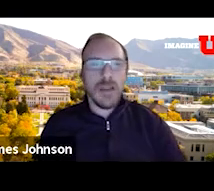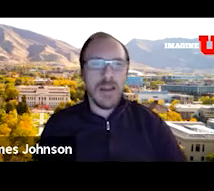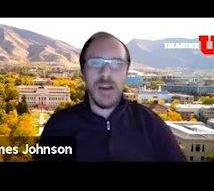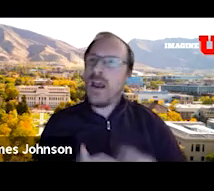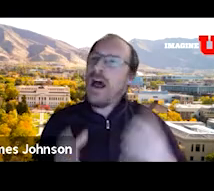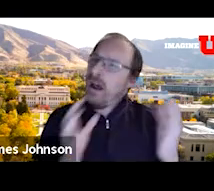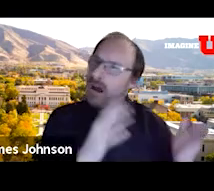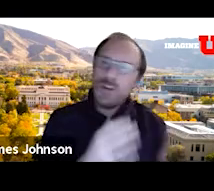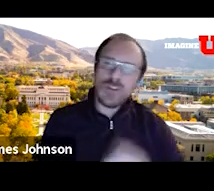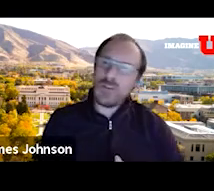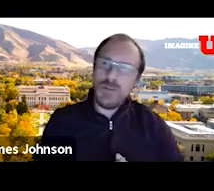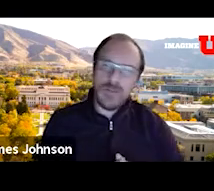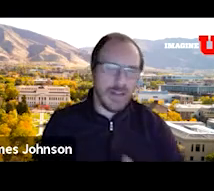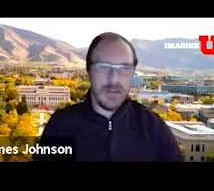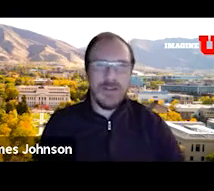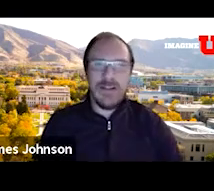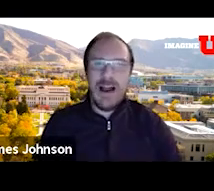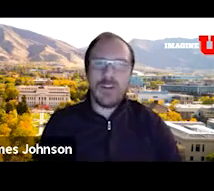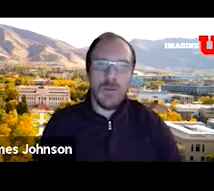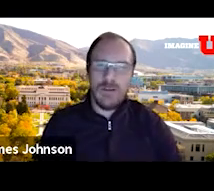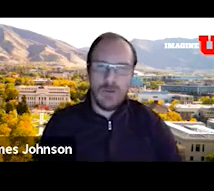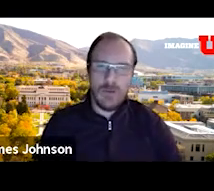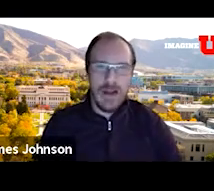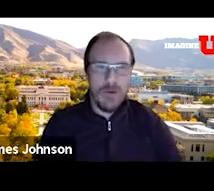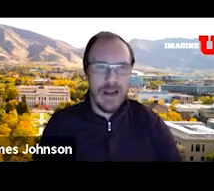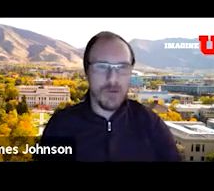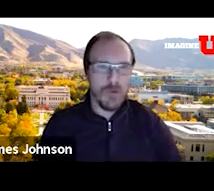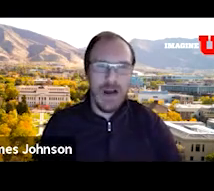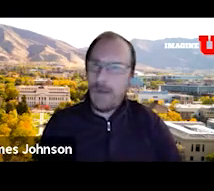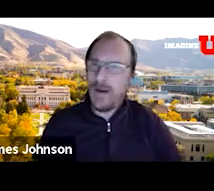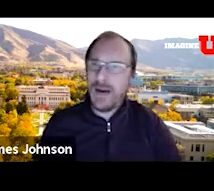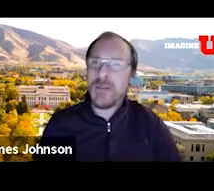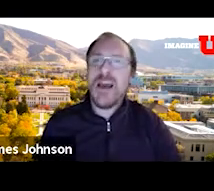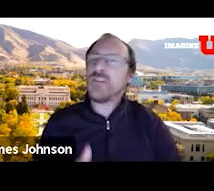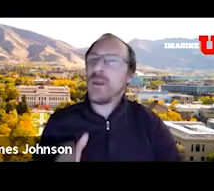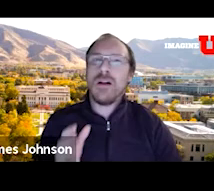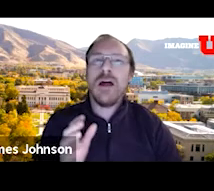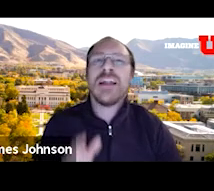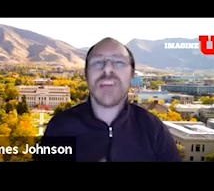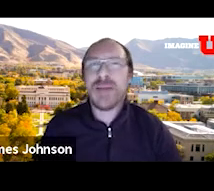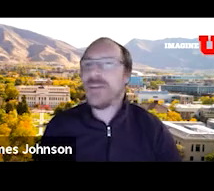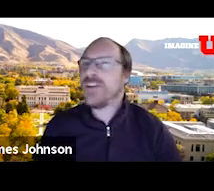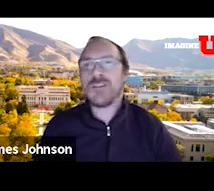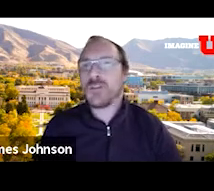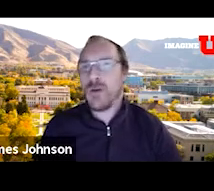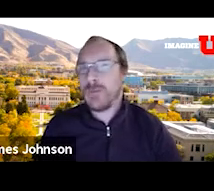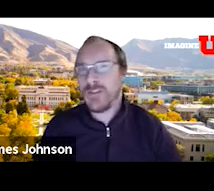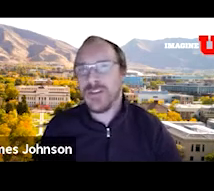Also, some different things that I was experiencing when I grew up, spent a lot of time in doctor's appointments.